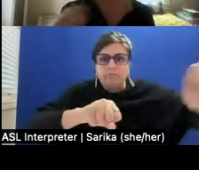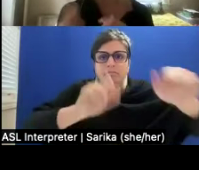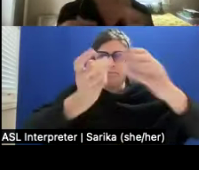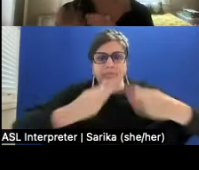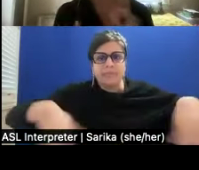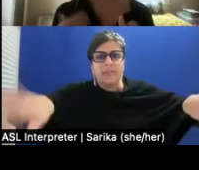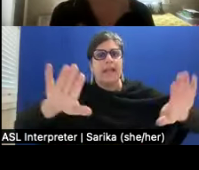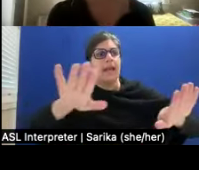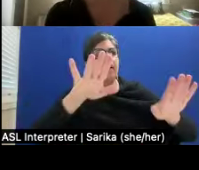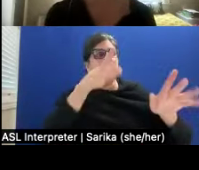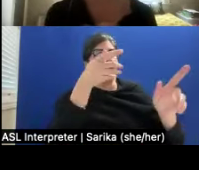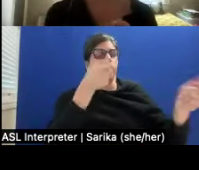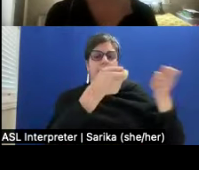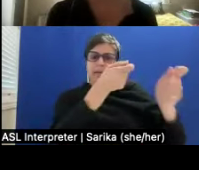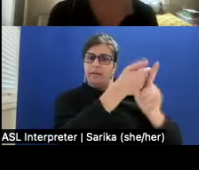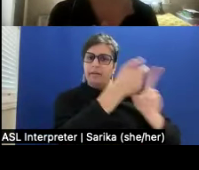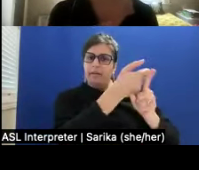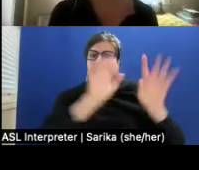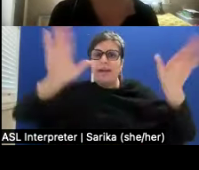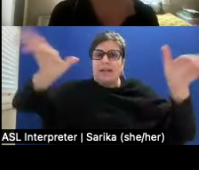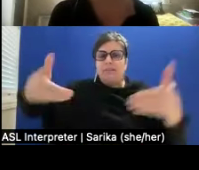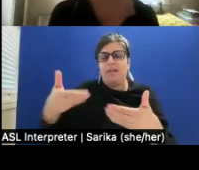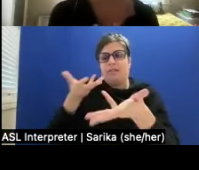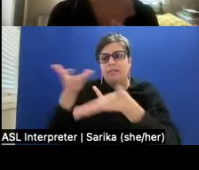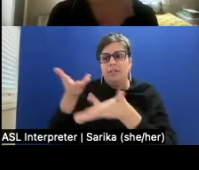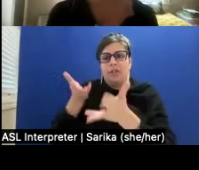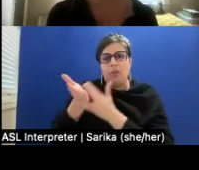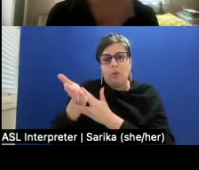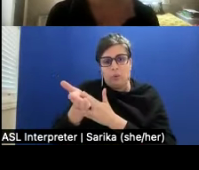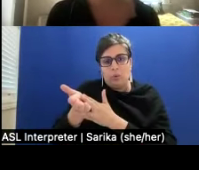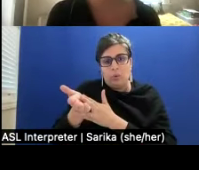and invited engagement through a gesture of remembering and weeping.